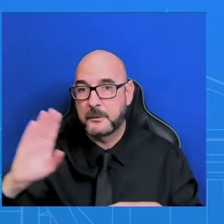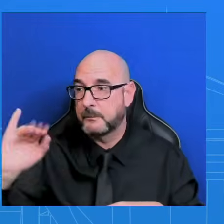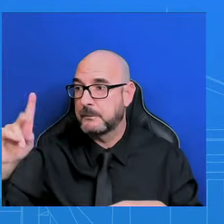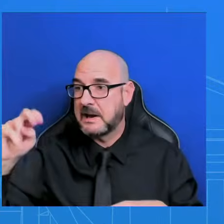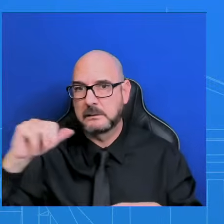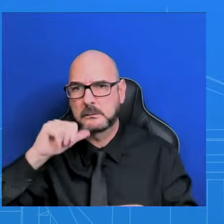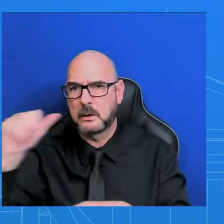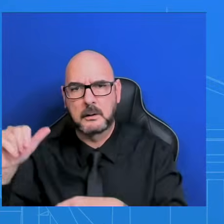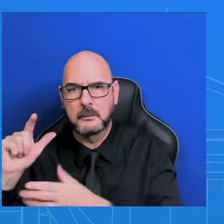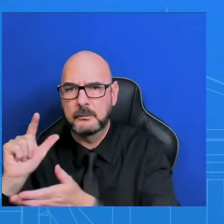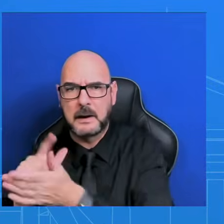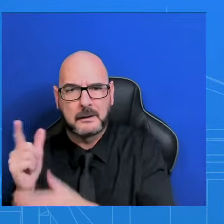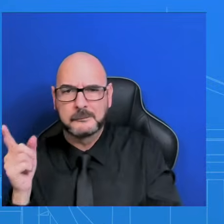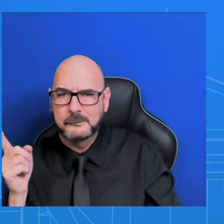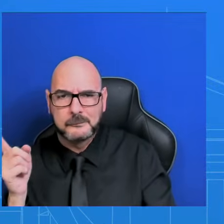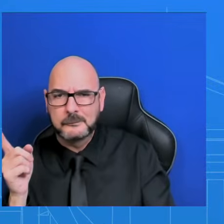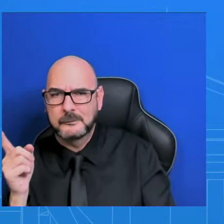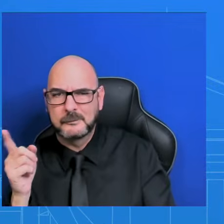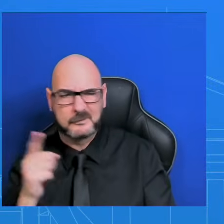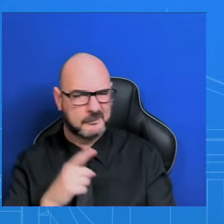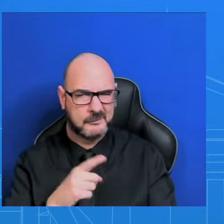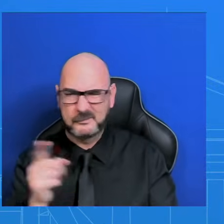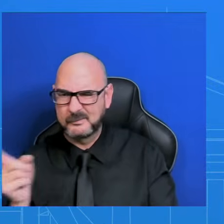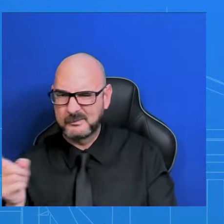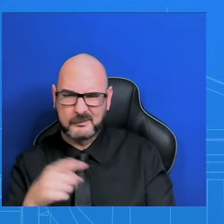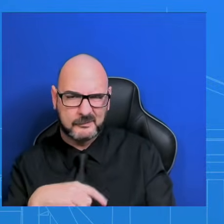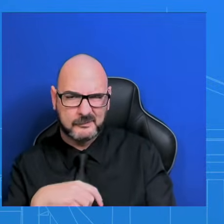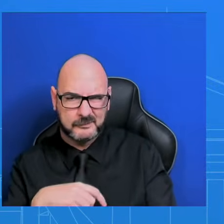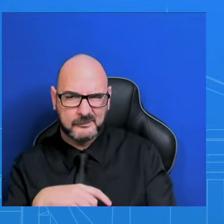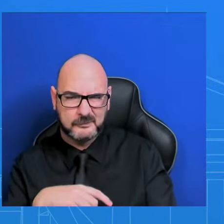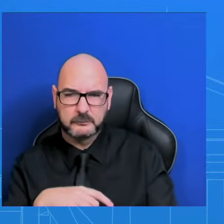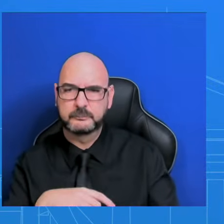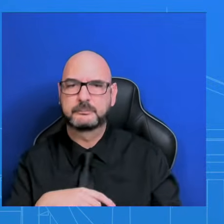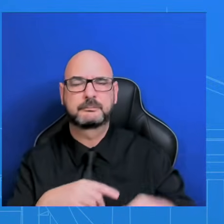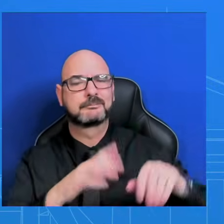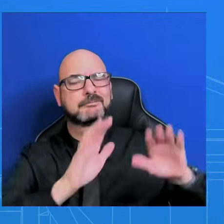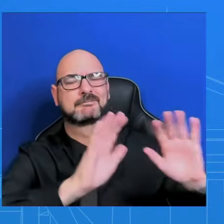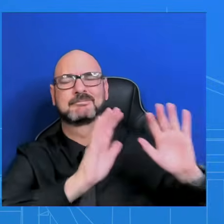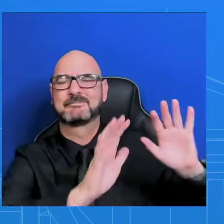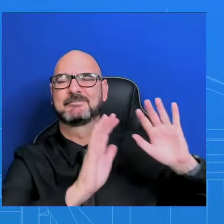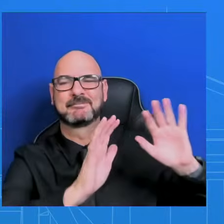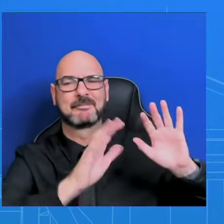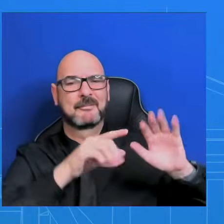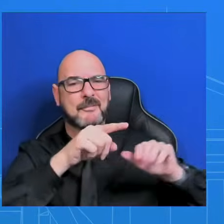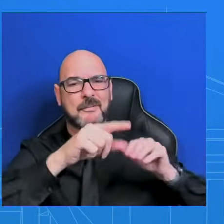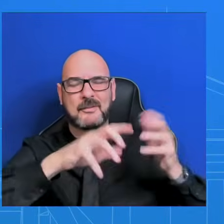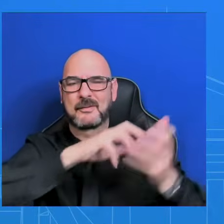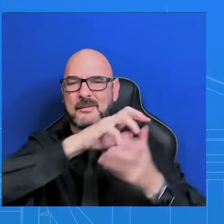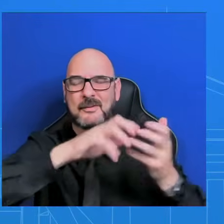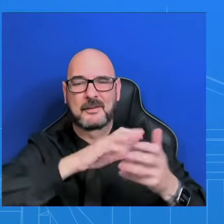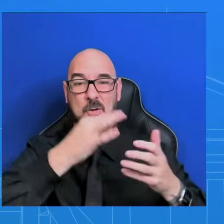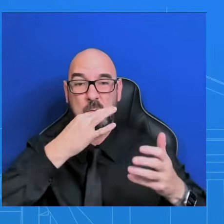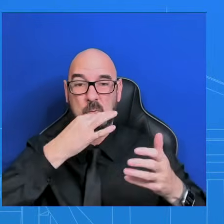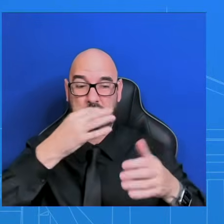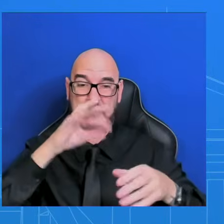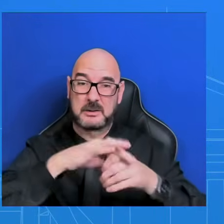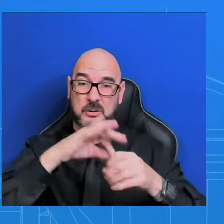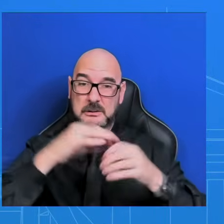of upcoming election on -- on -- in your question -- in 2024. Look, I would look at --